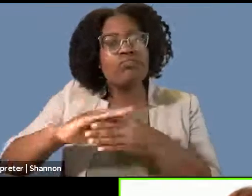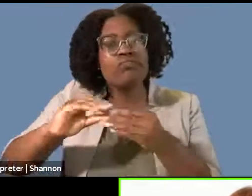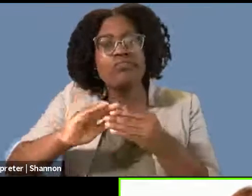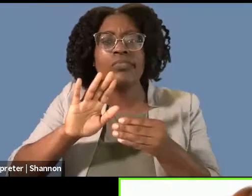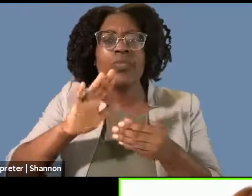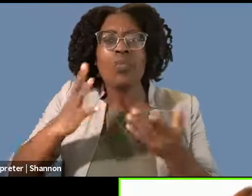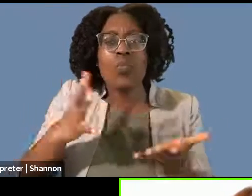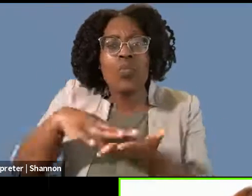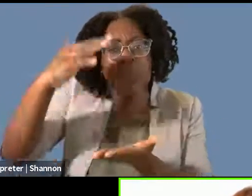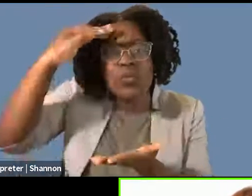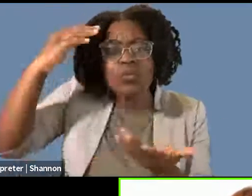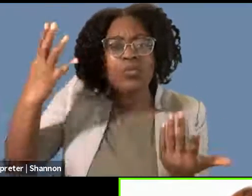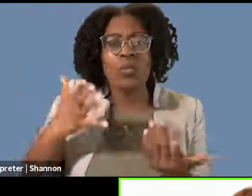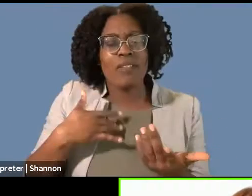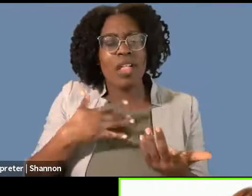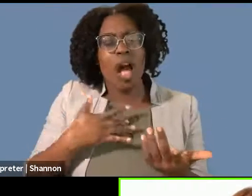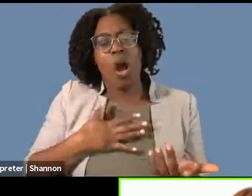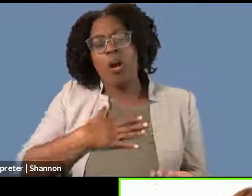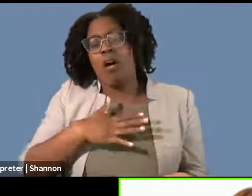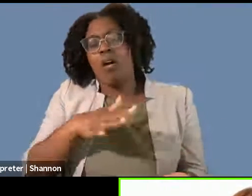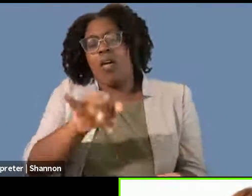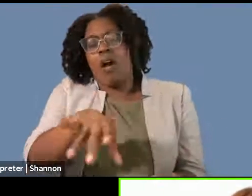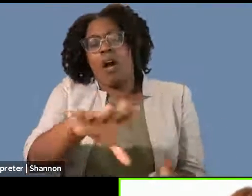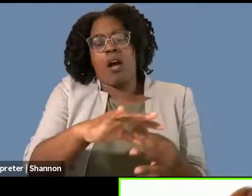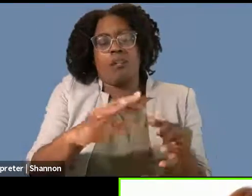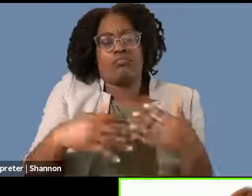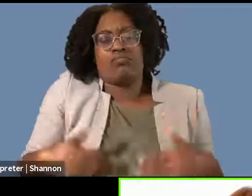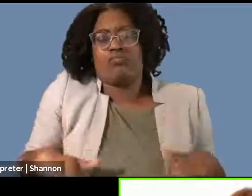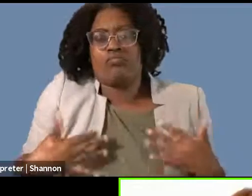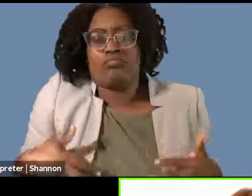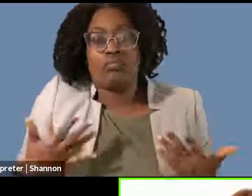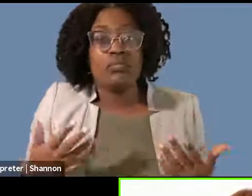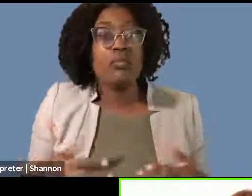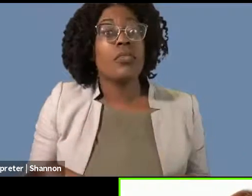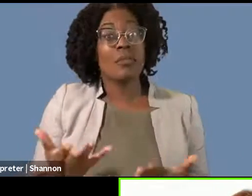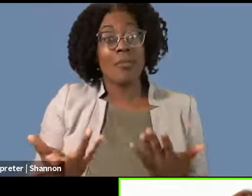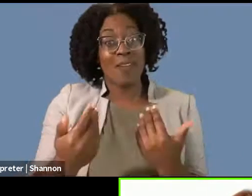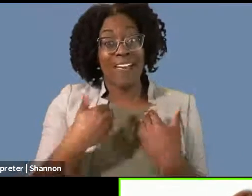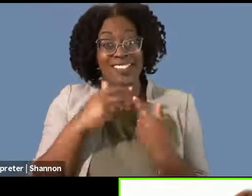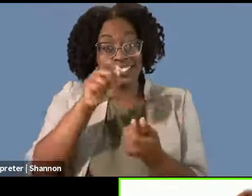resonating for you. If you have any specific questions that you want to make sure we get to,